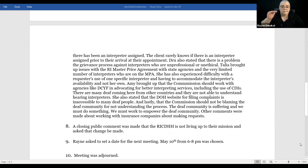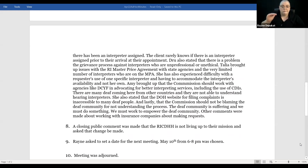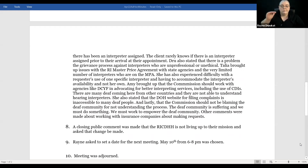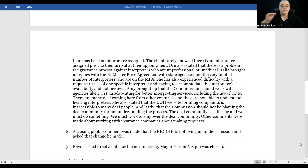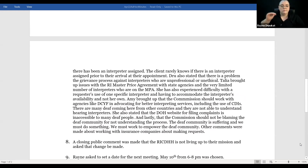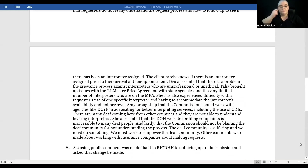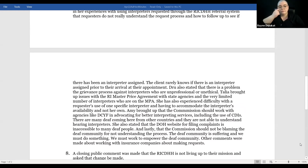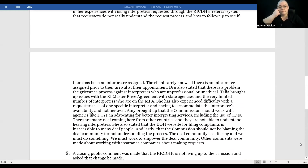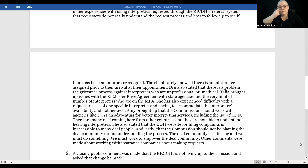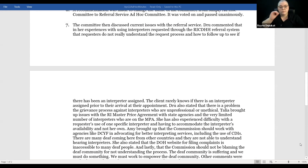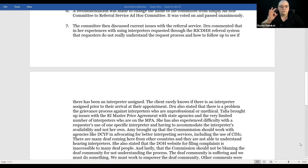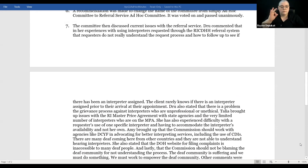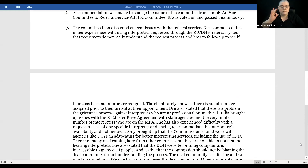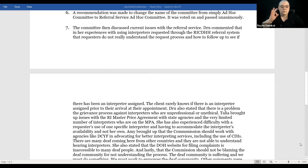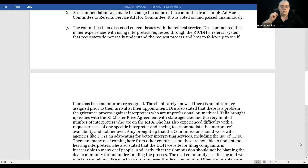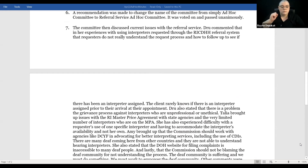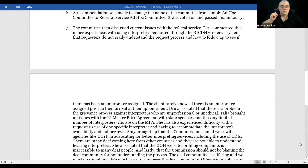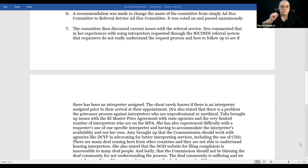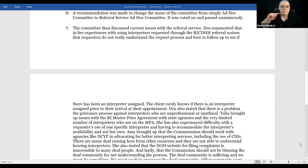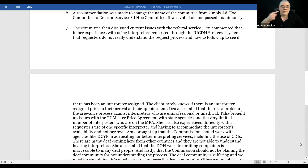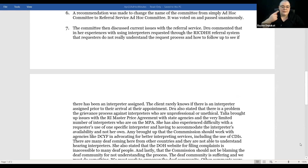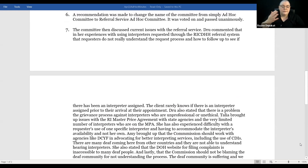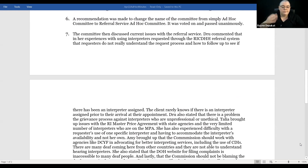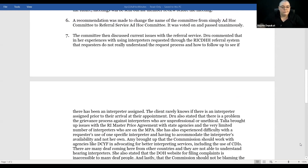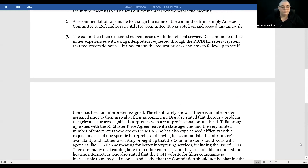We need to see all of number seven.